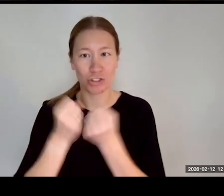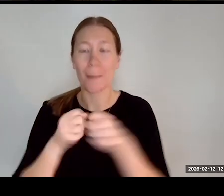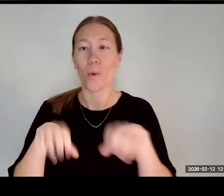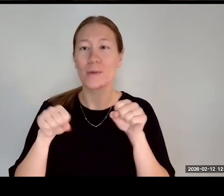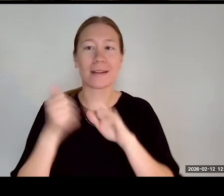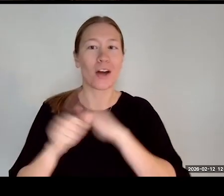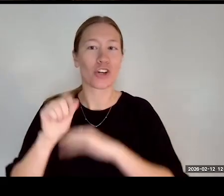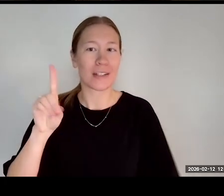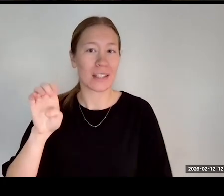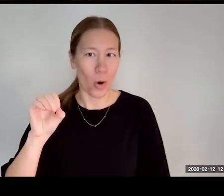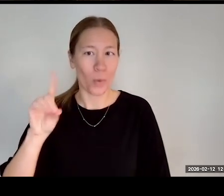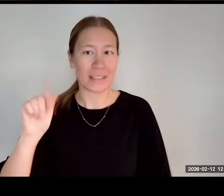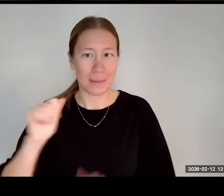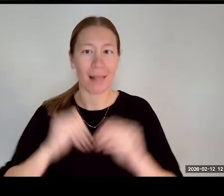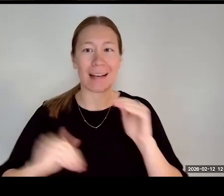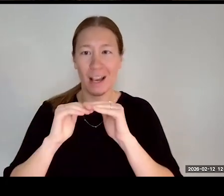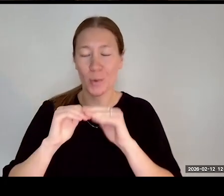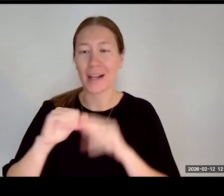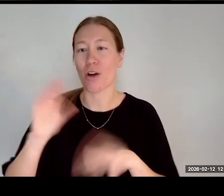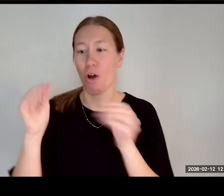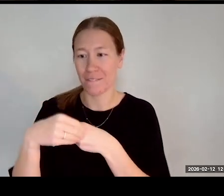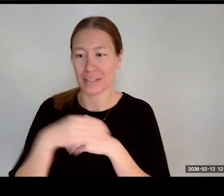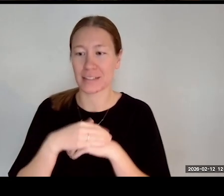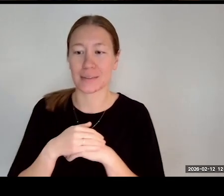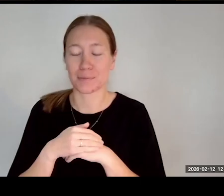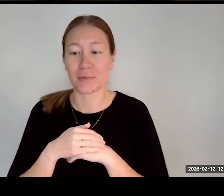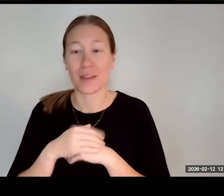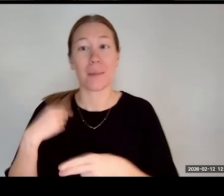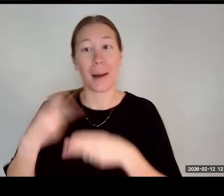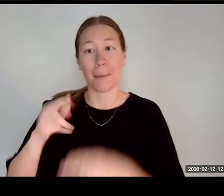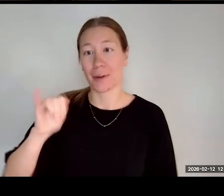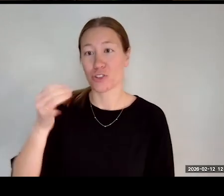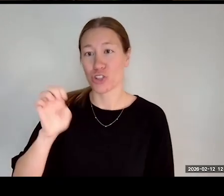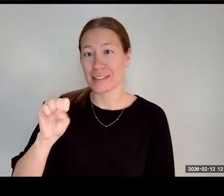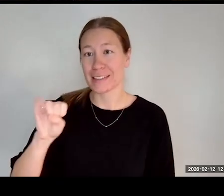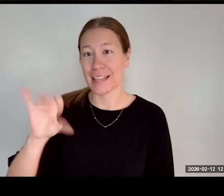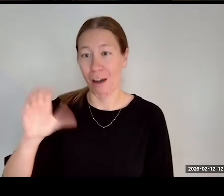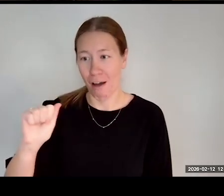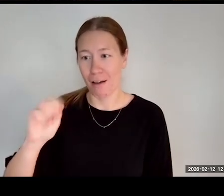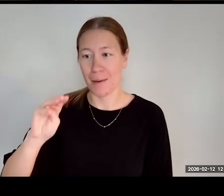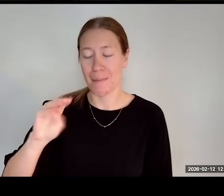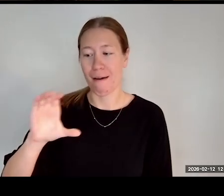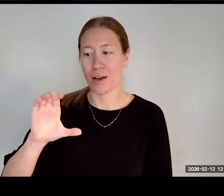My name is Jessica McCuaig. I will be your facilitator today, and I'm a senior digital accessibility specialist